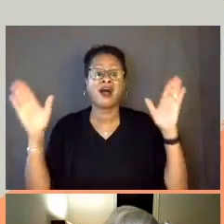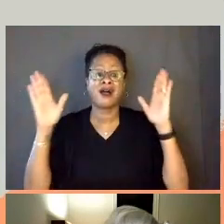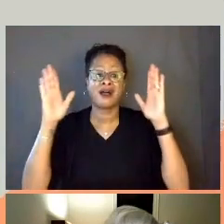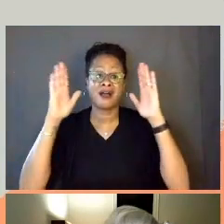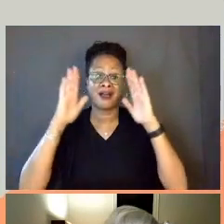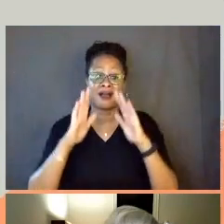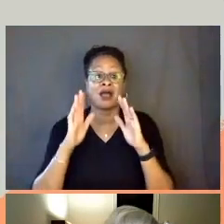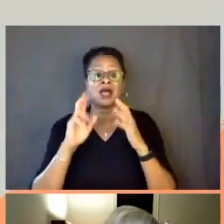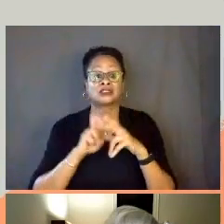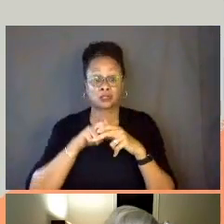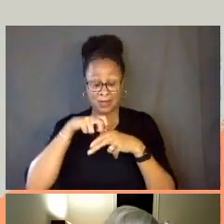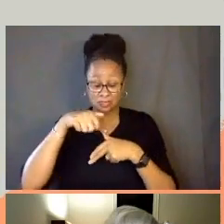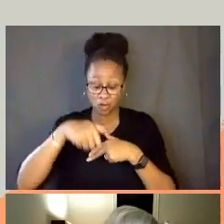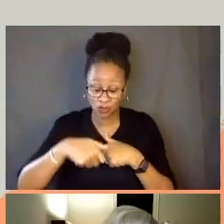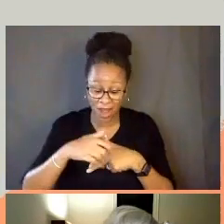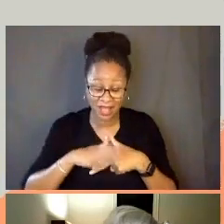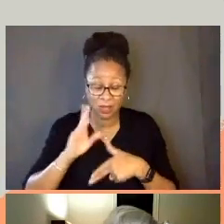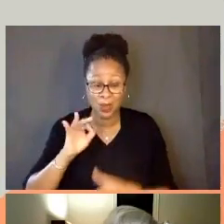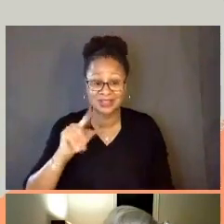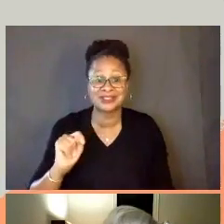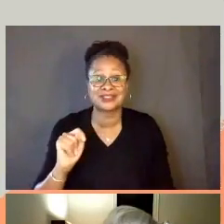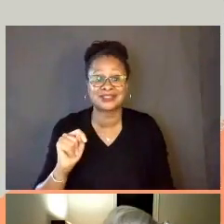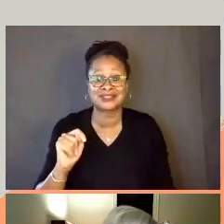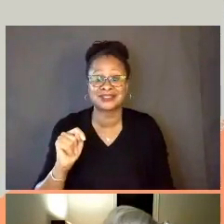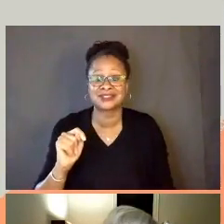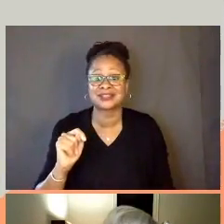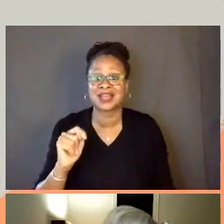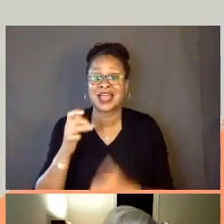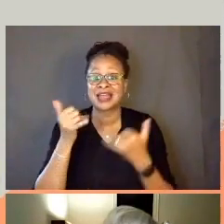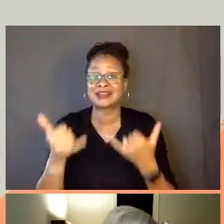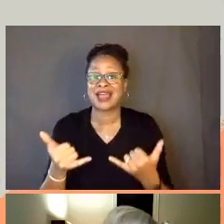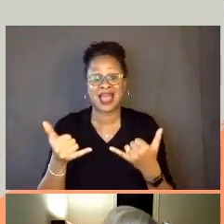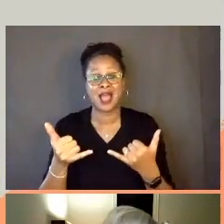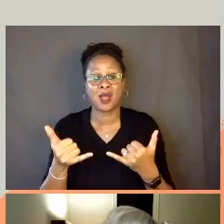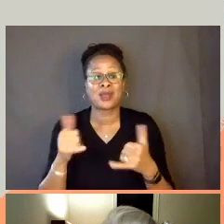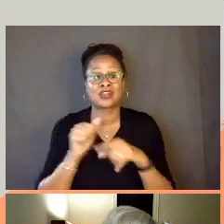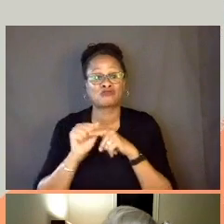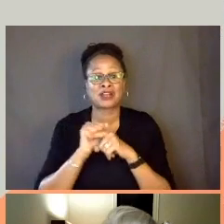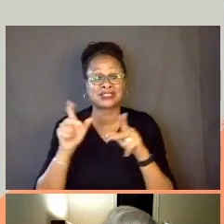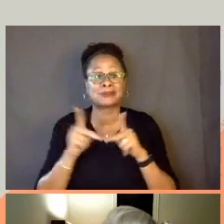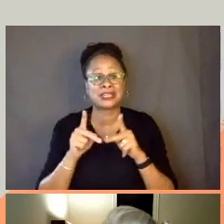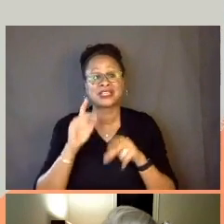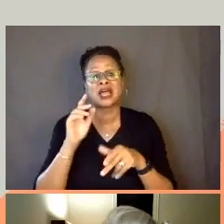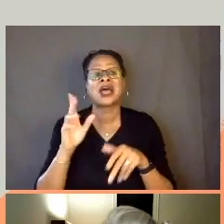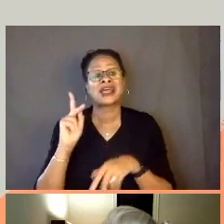She bends over at her waist. Now in a rehearsal space, Kayla and another woman bring their arms over their heads